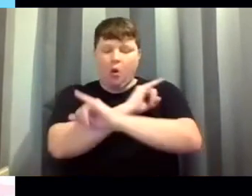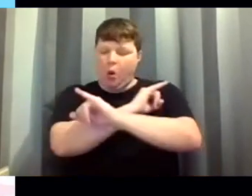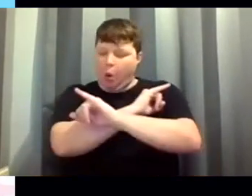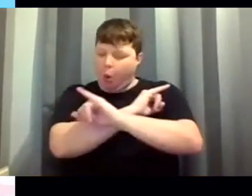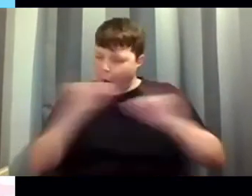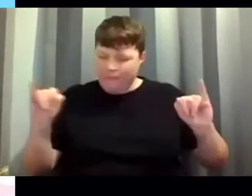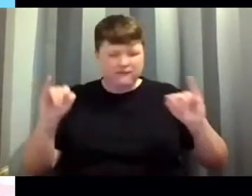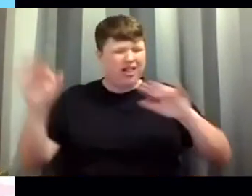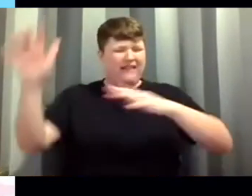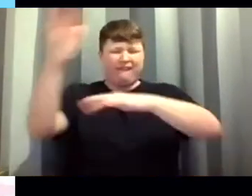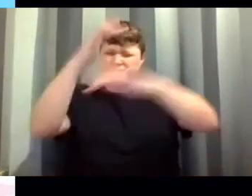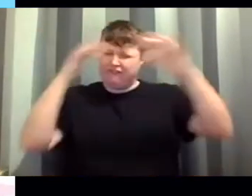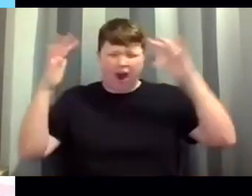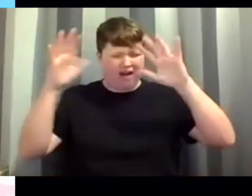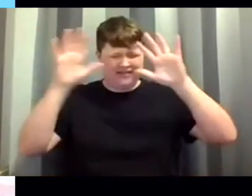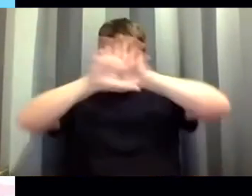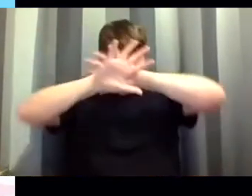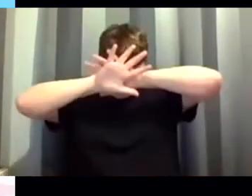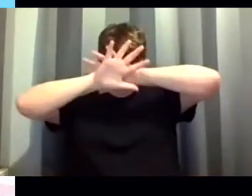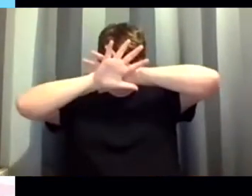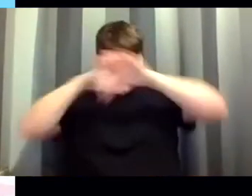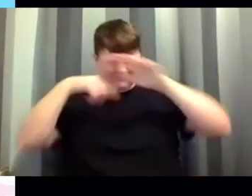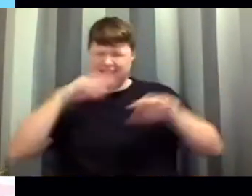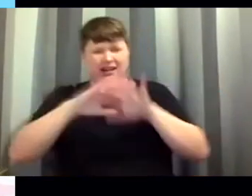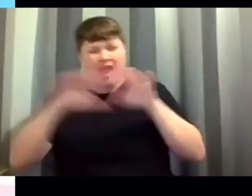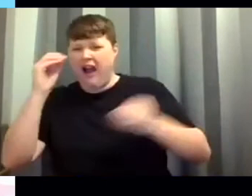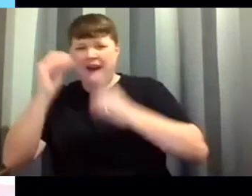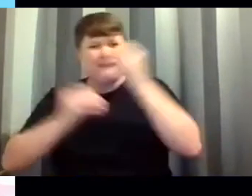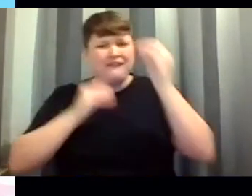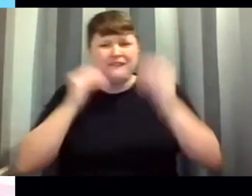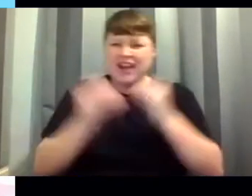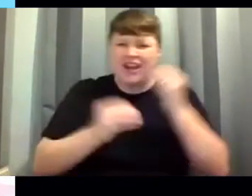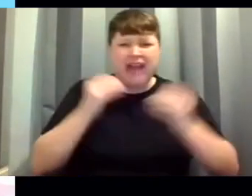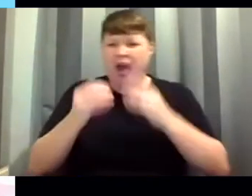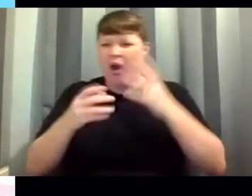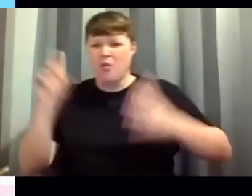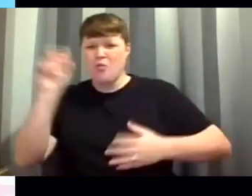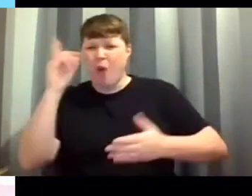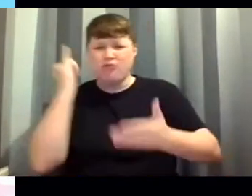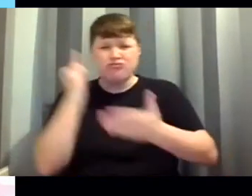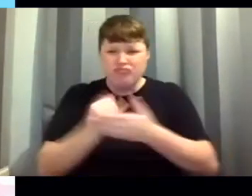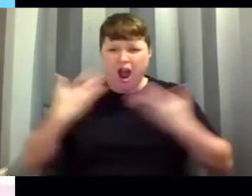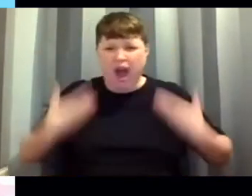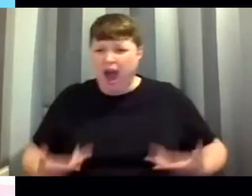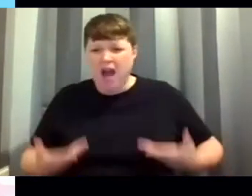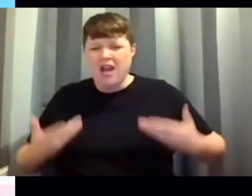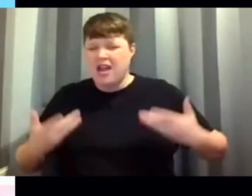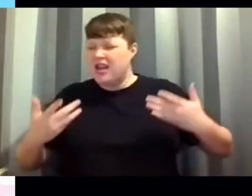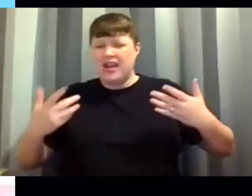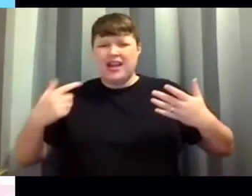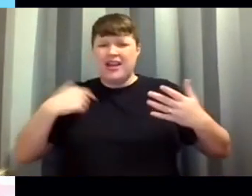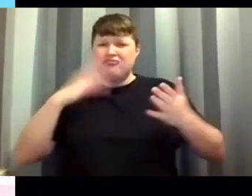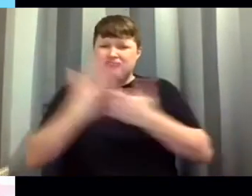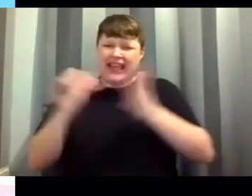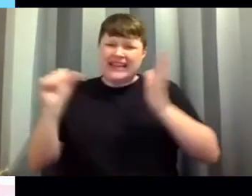You can't figure out where this discomfort comes from. It's really difficult to figure out. And it